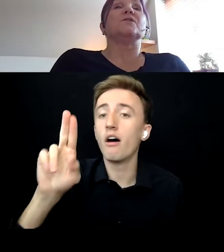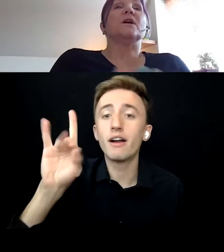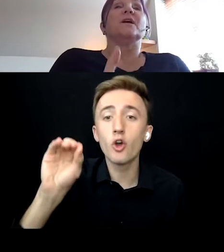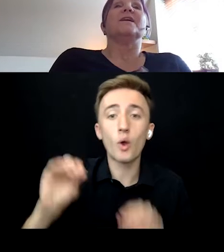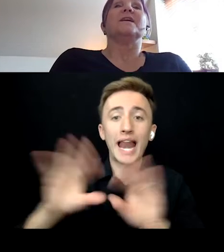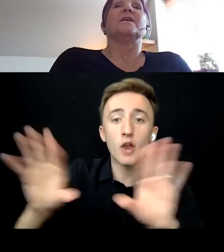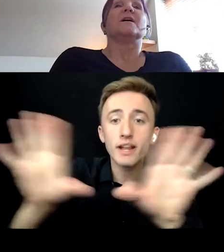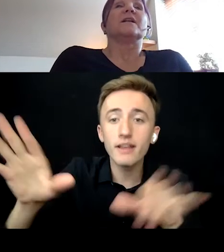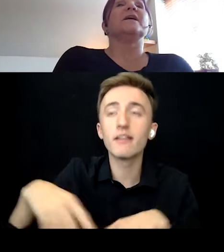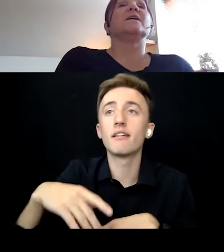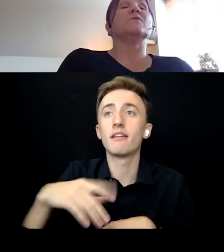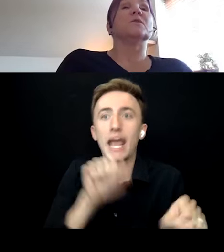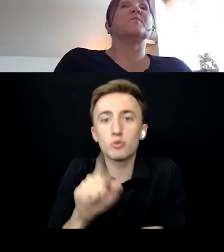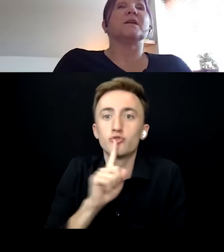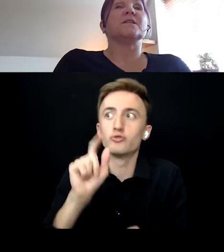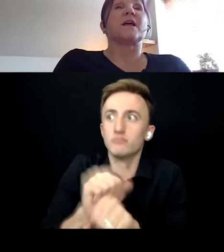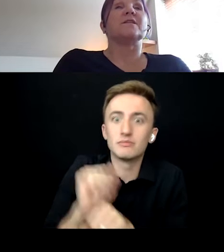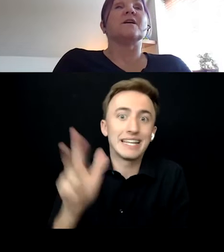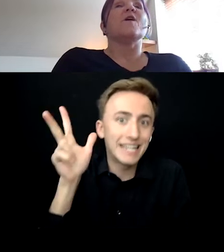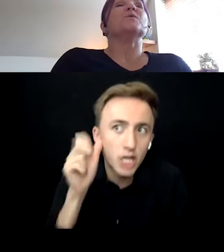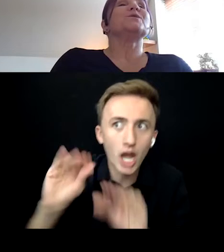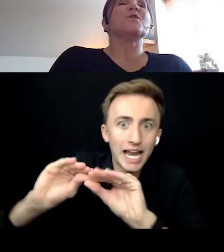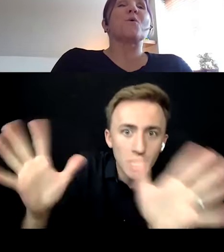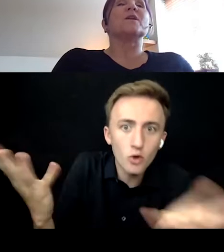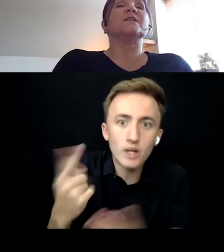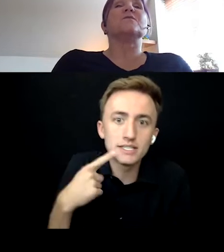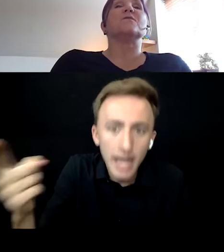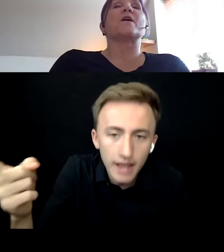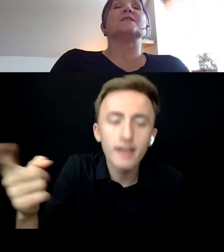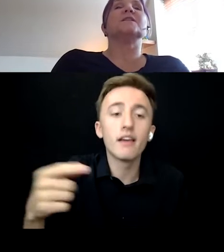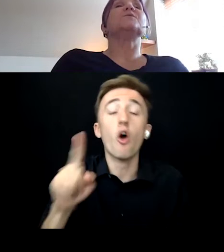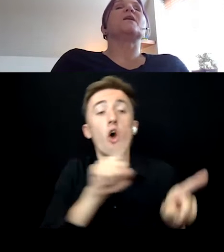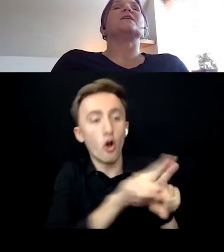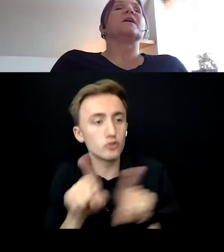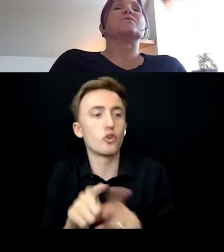to hear clearly what is being said, but also the quality of the voice. And this is where things get